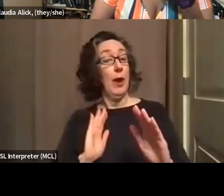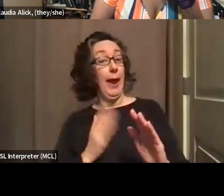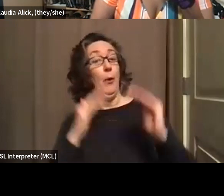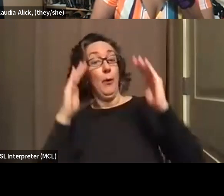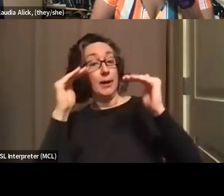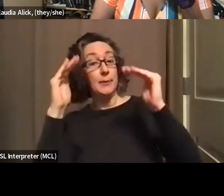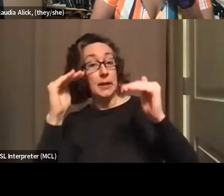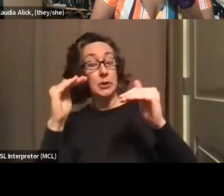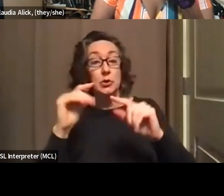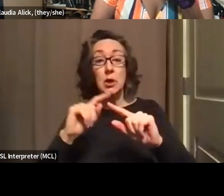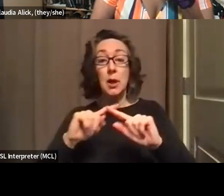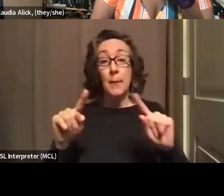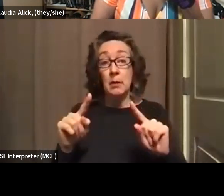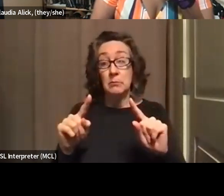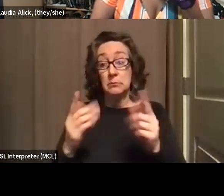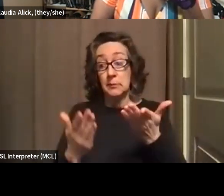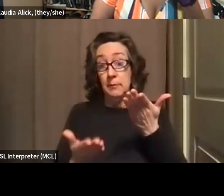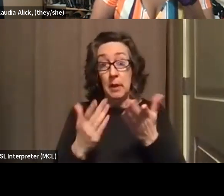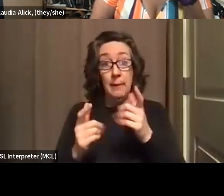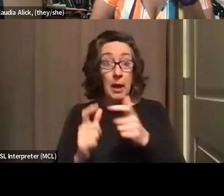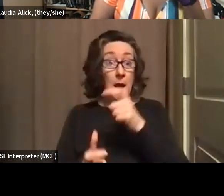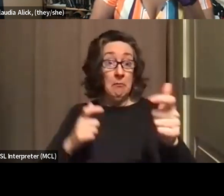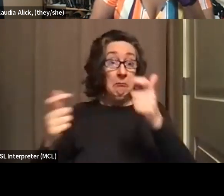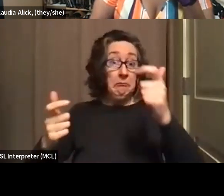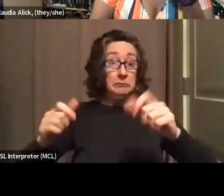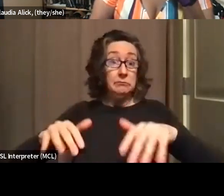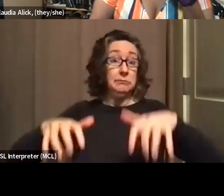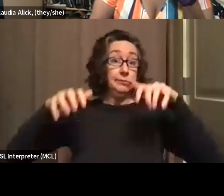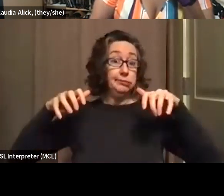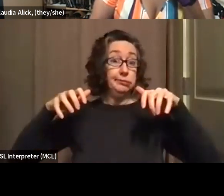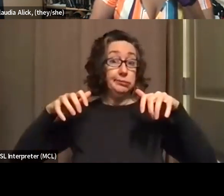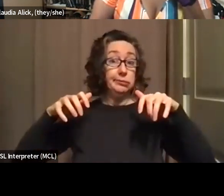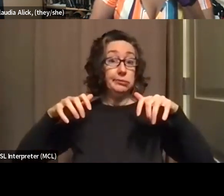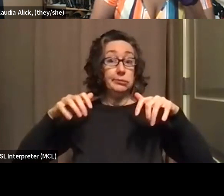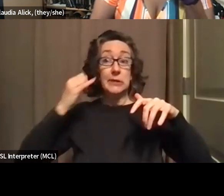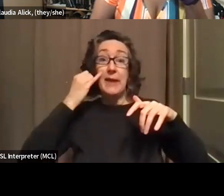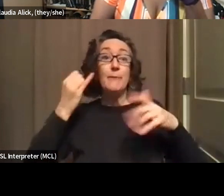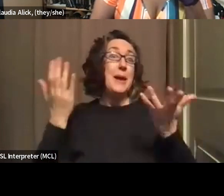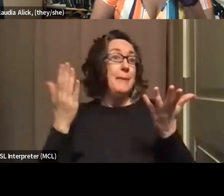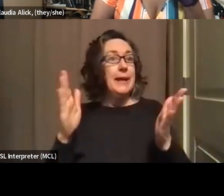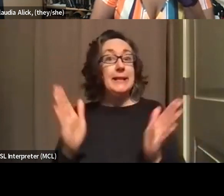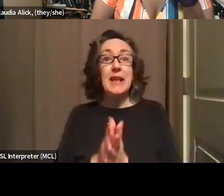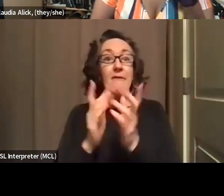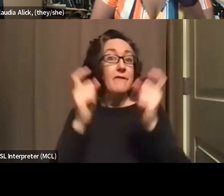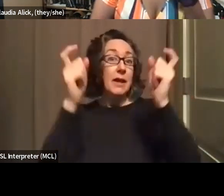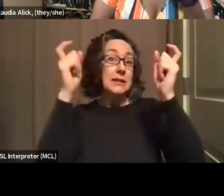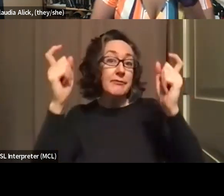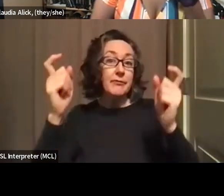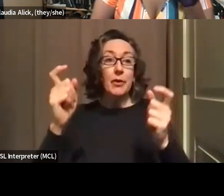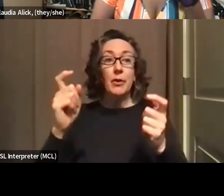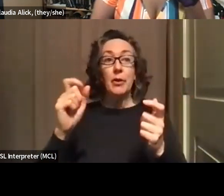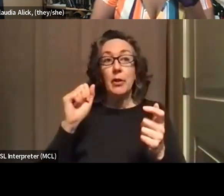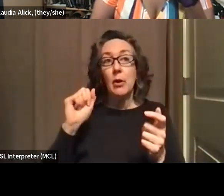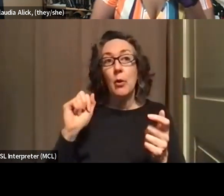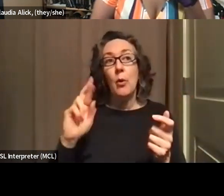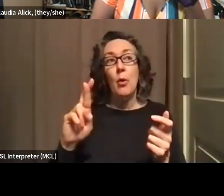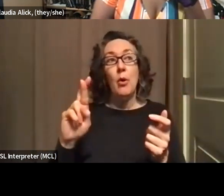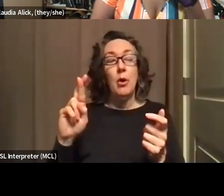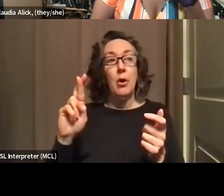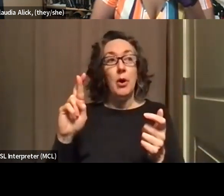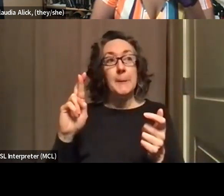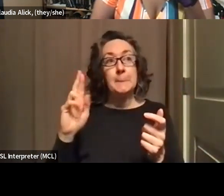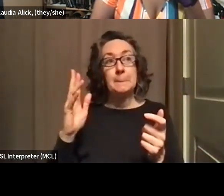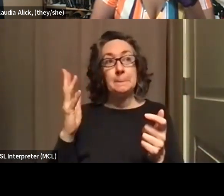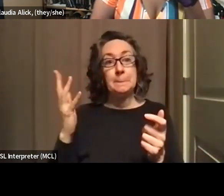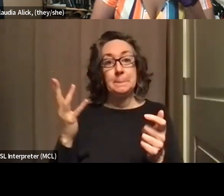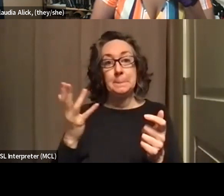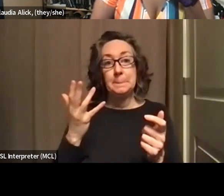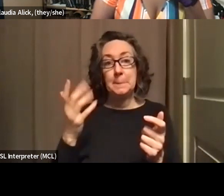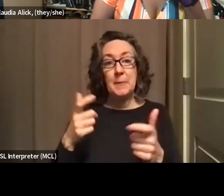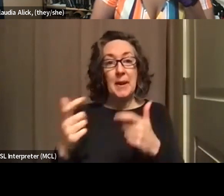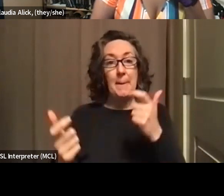Maybe larger capacity opportunity if it's more of a festival or a big attendance.